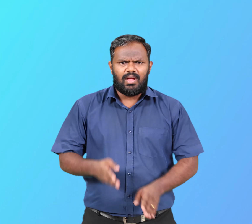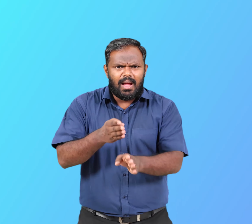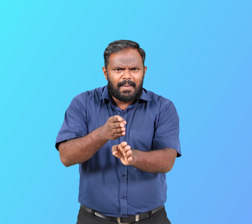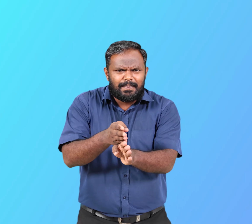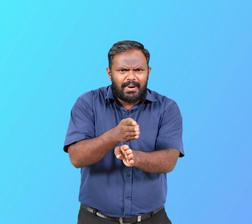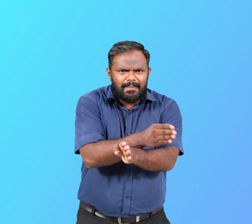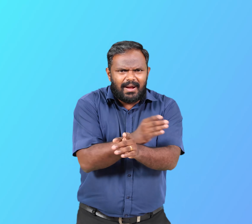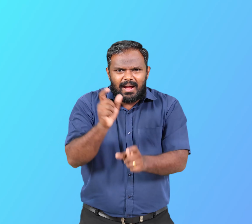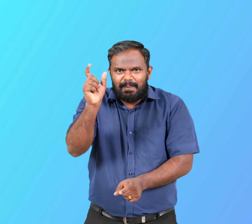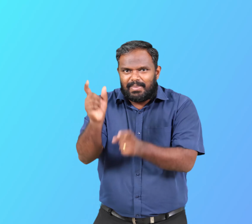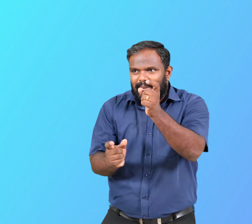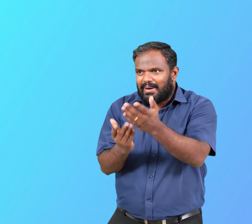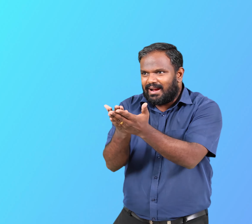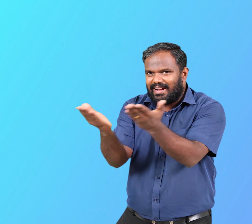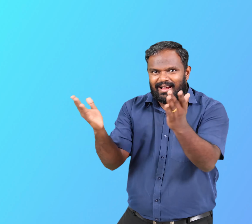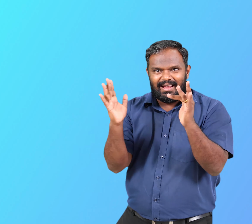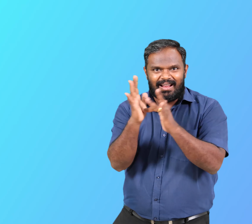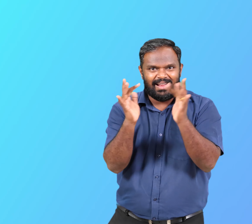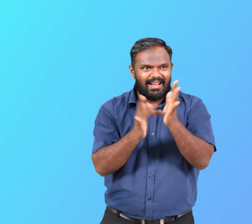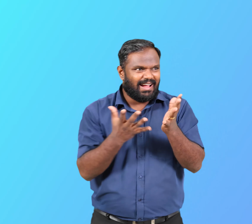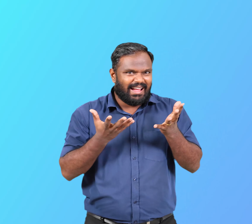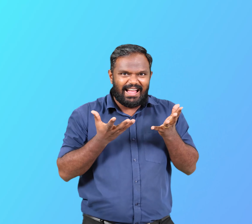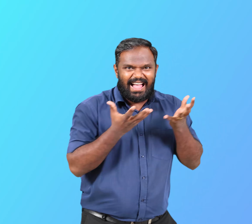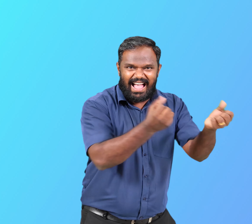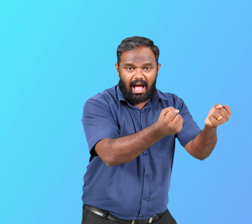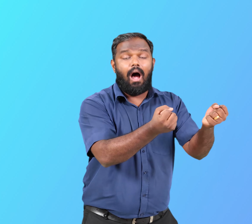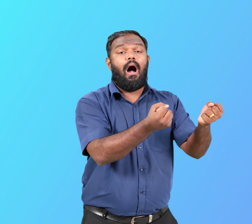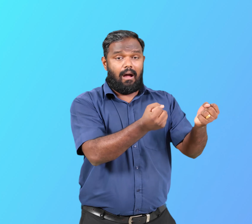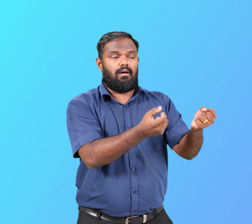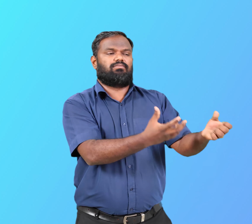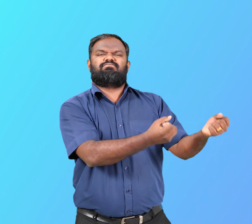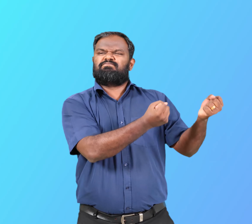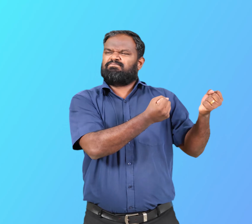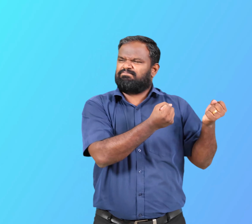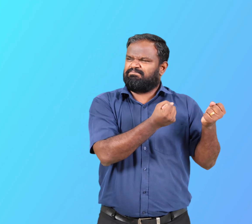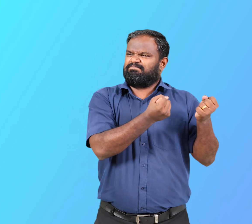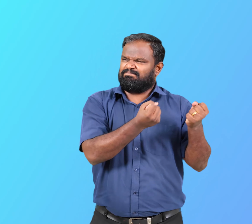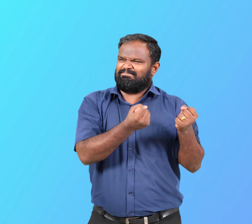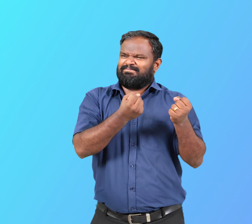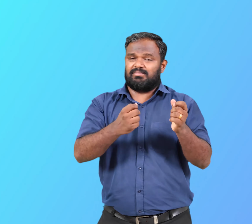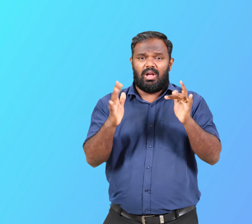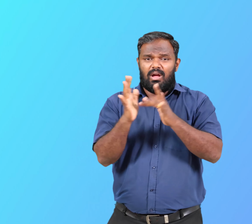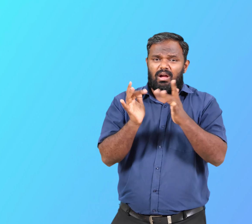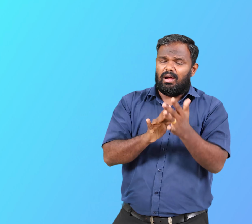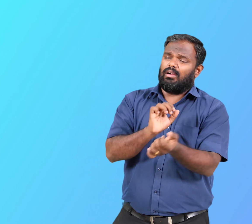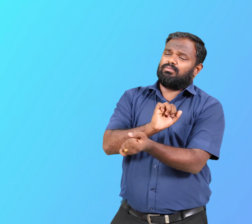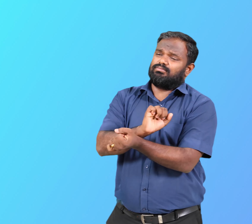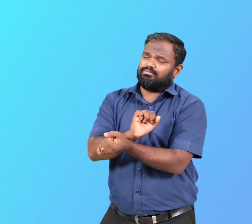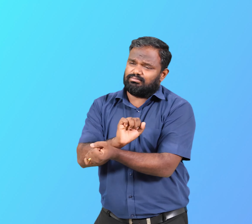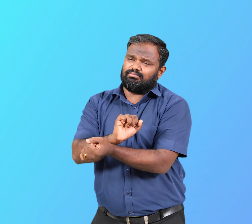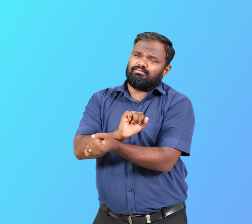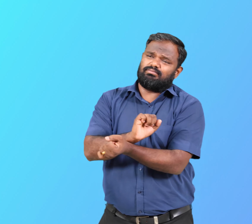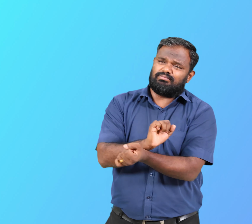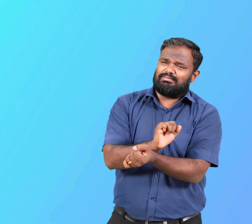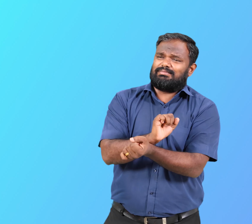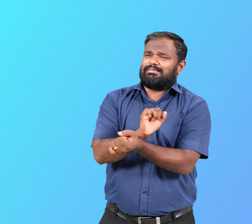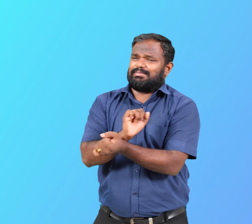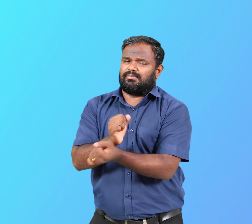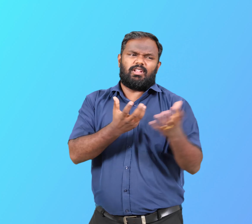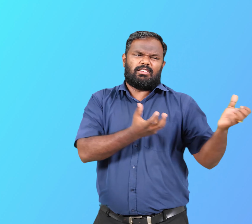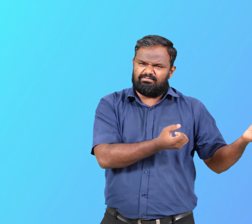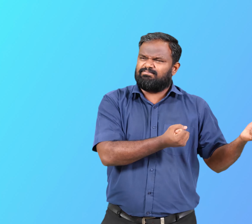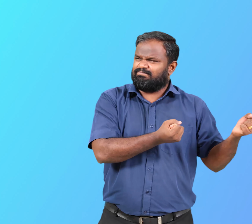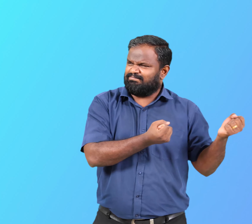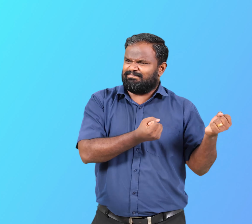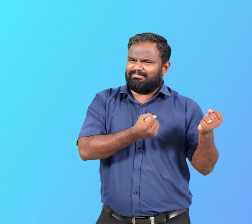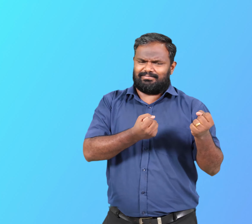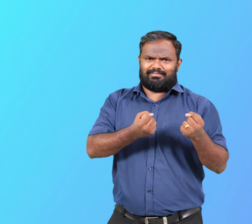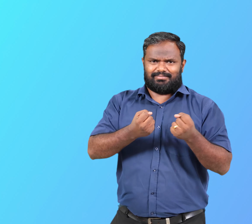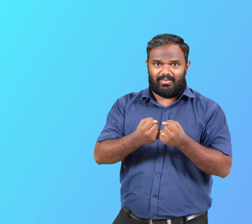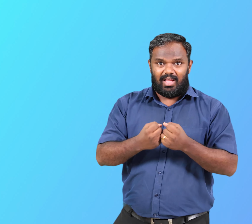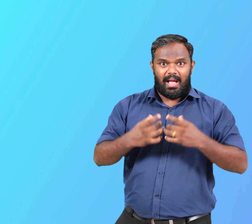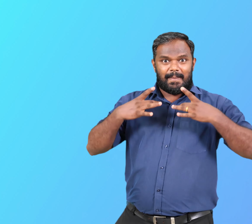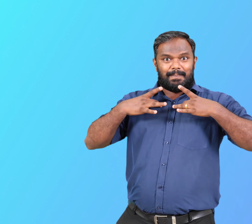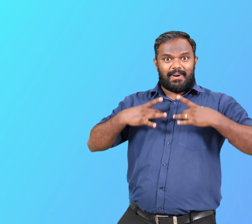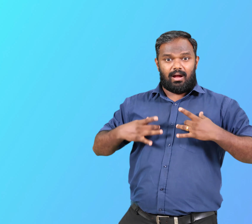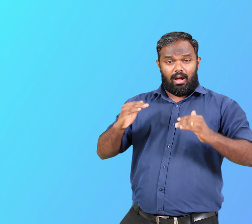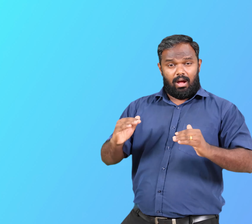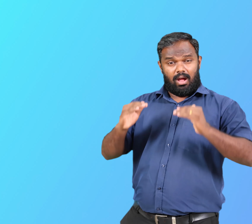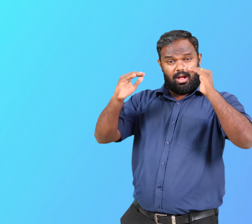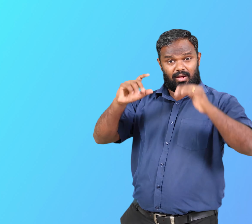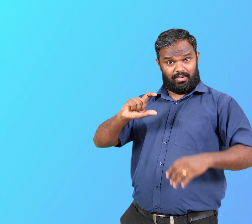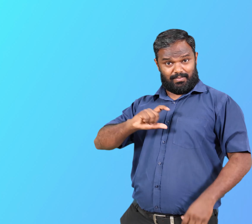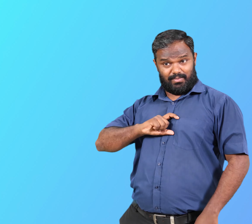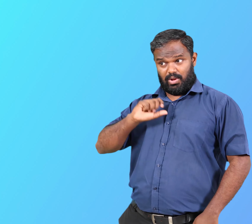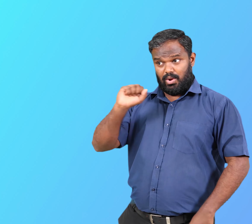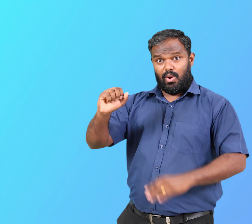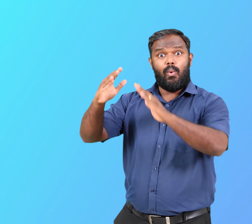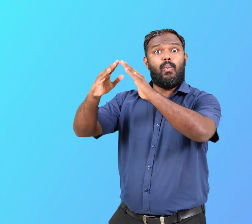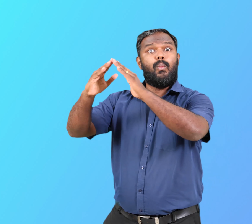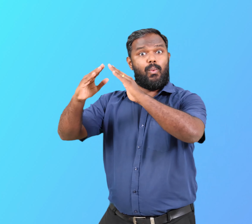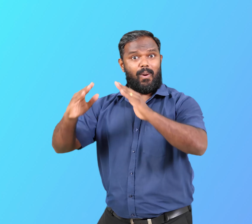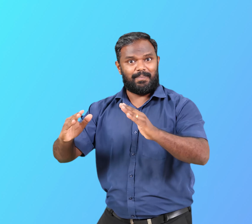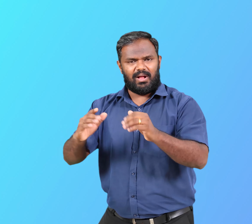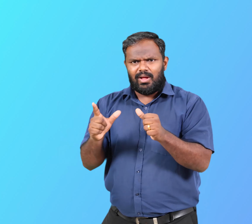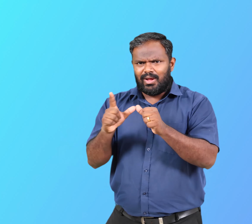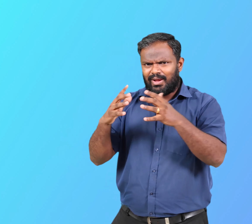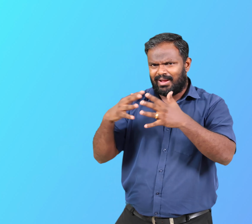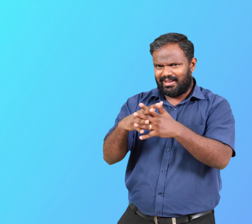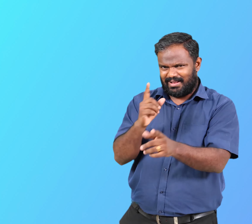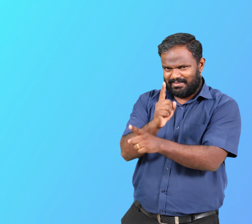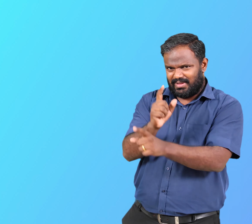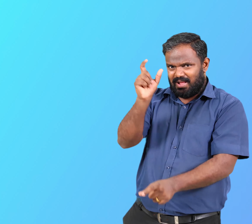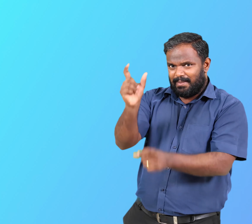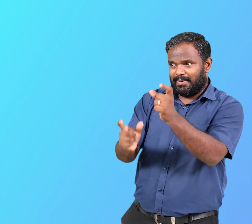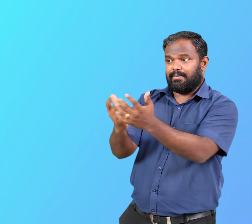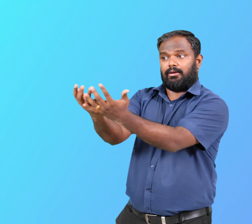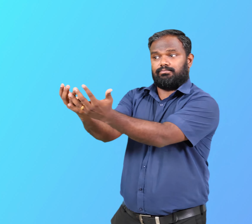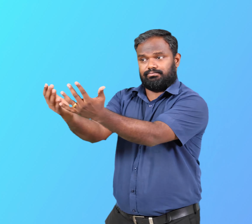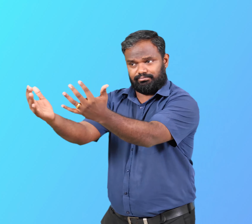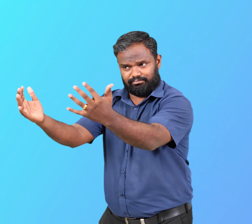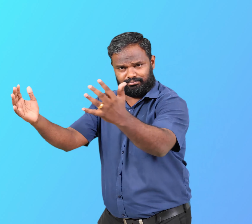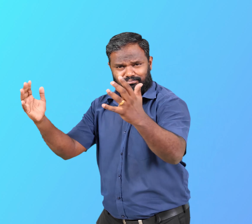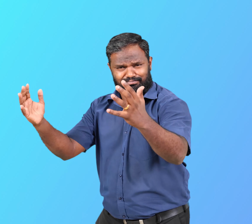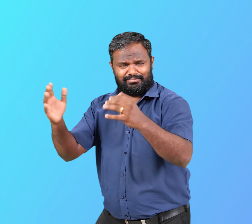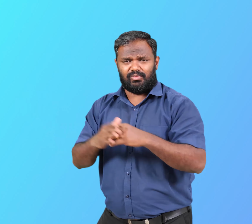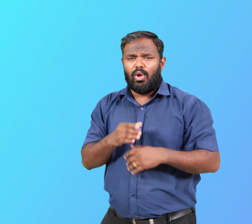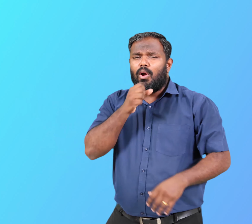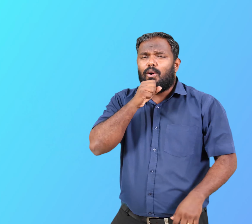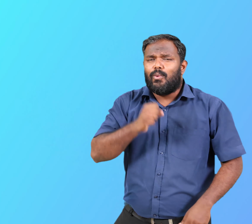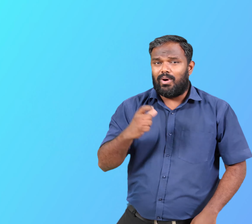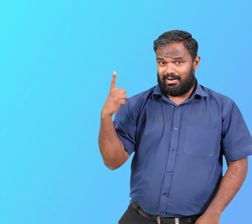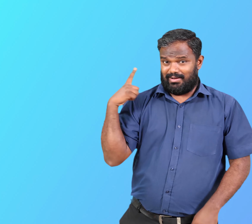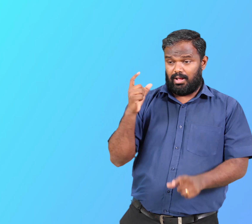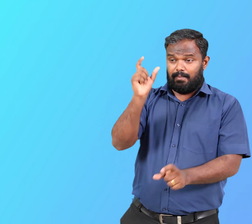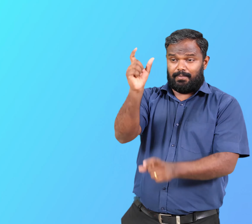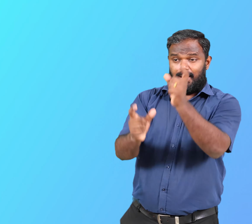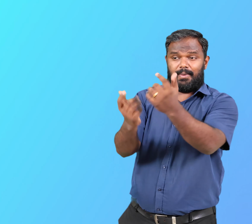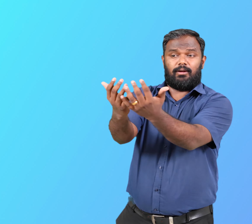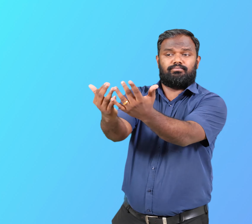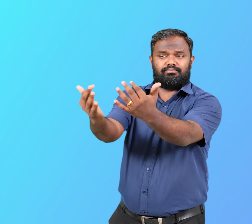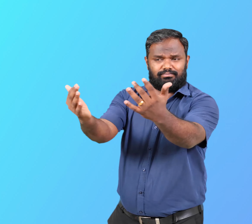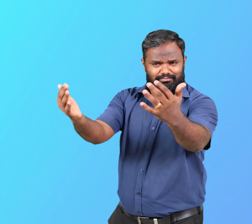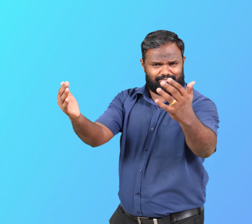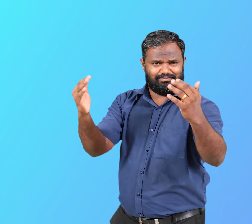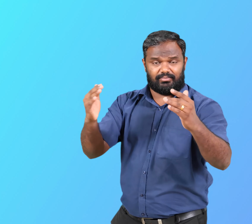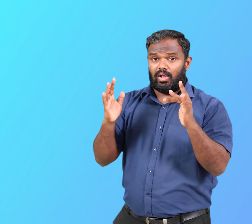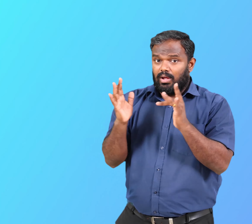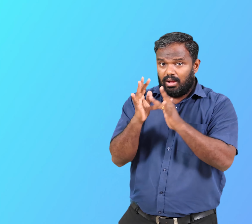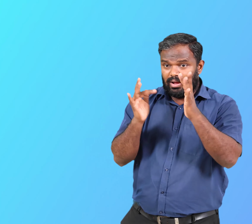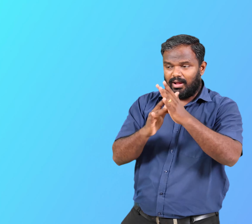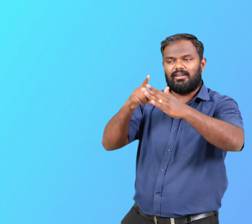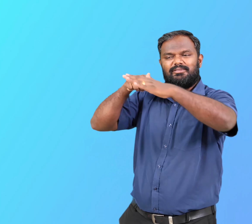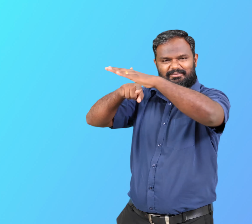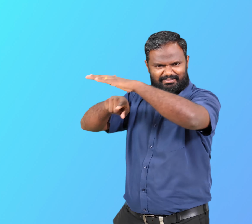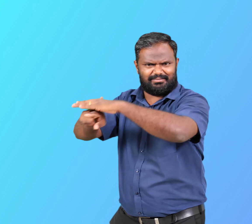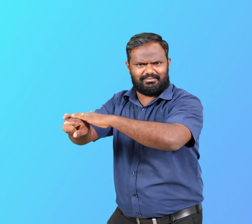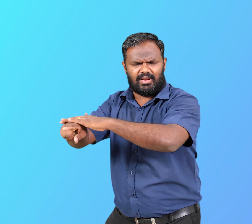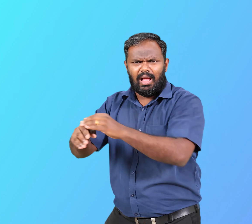The men who arrested Jesus led him to the house of Caiaphas the high priest. The teachers of the law and the older leaders were gathered there.